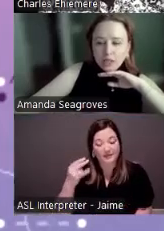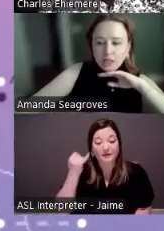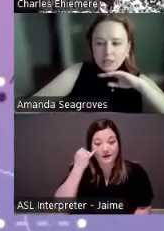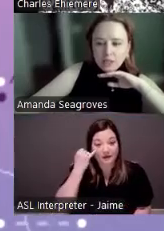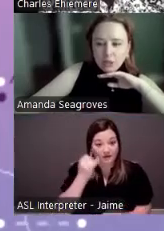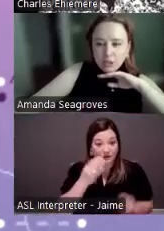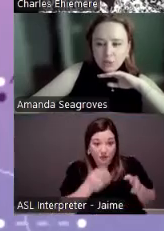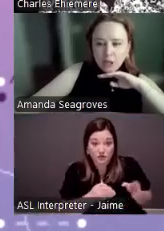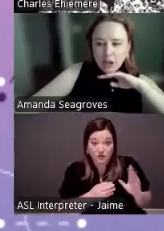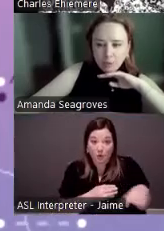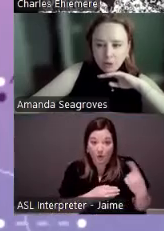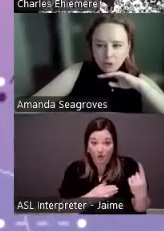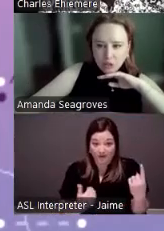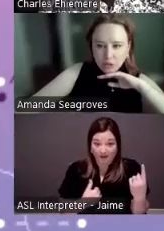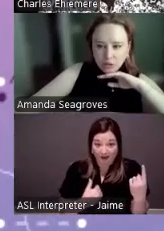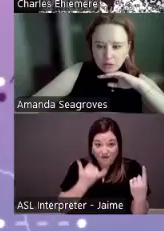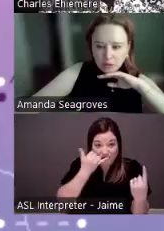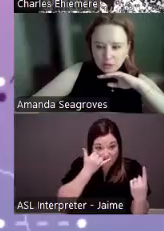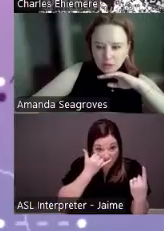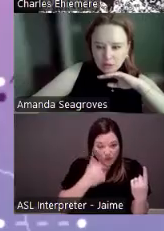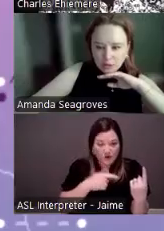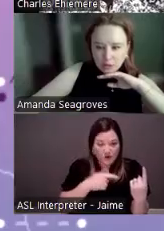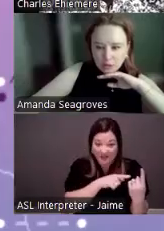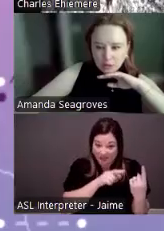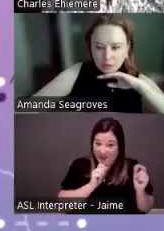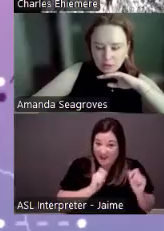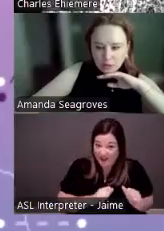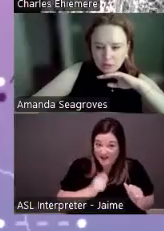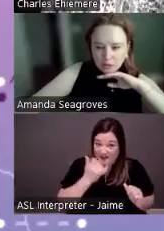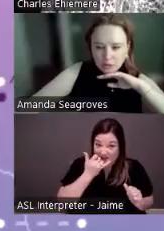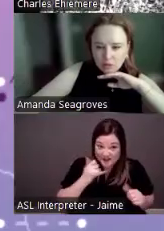get to speak to a live person?